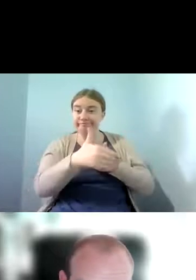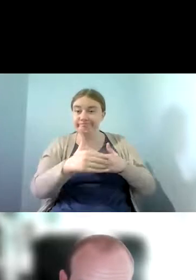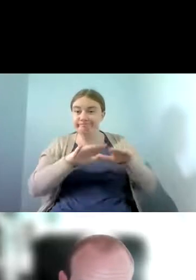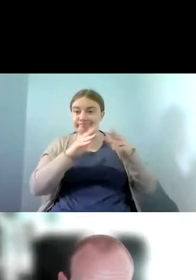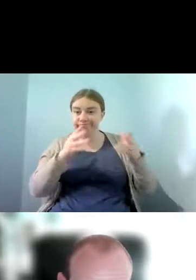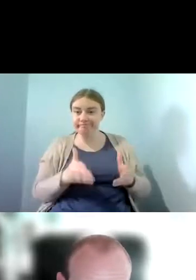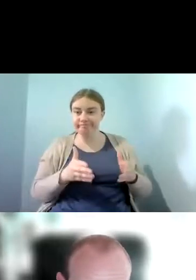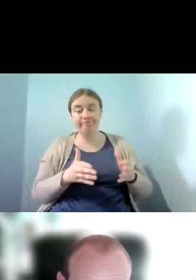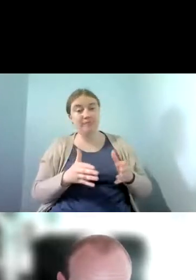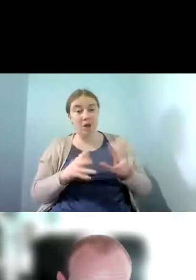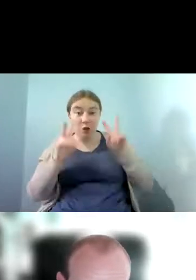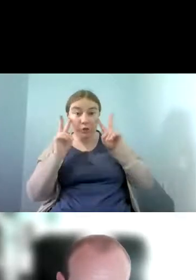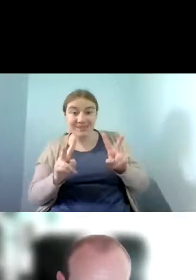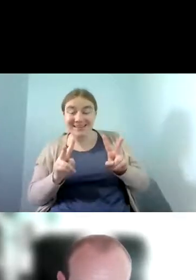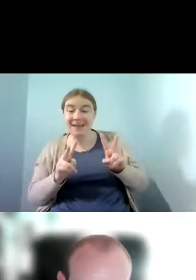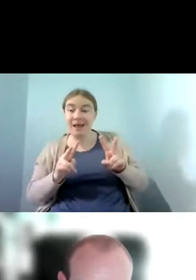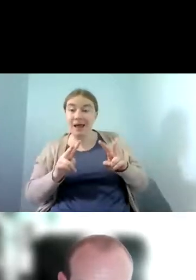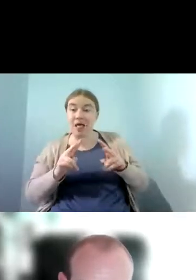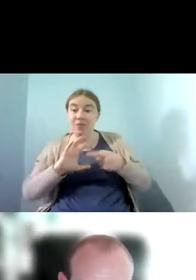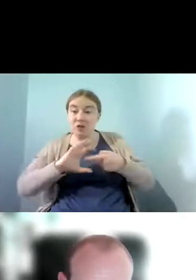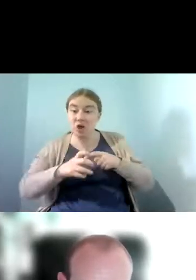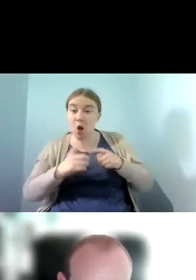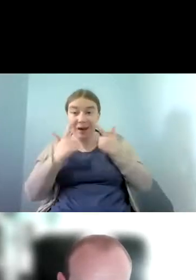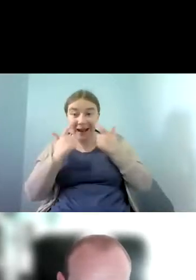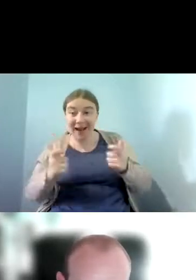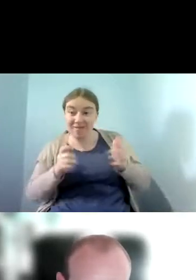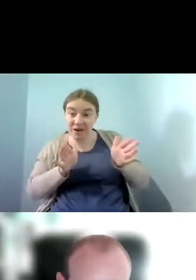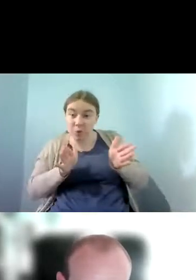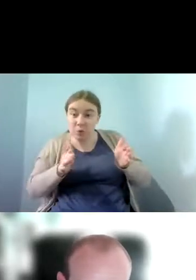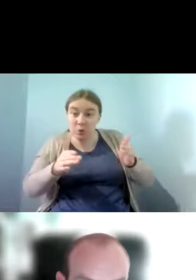the edges of the concrete have been carefully designed to ensure that water flows through the